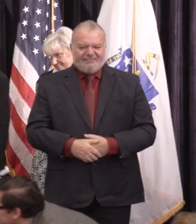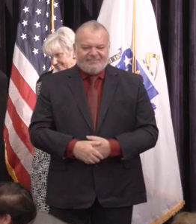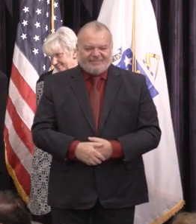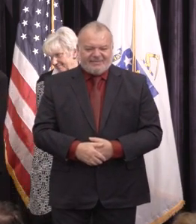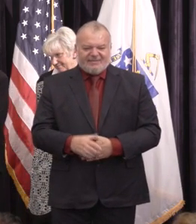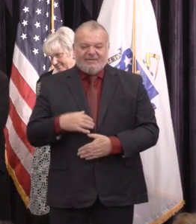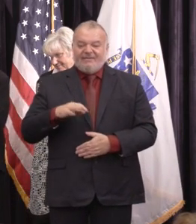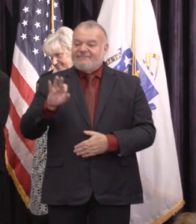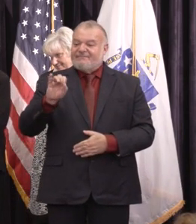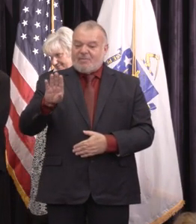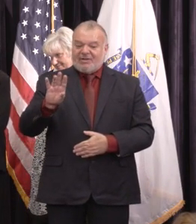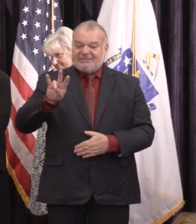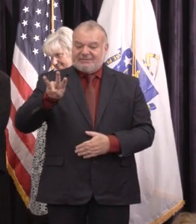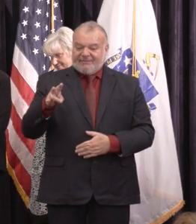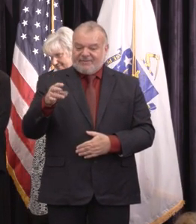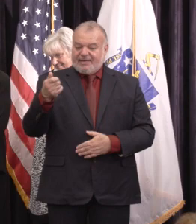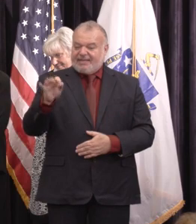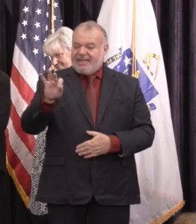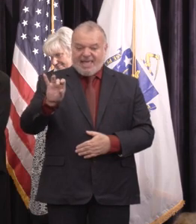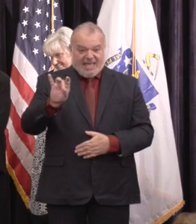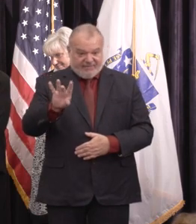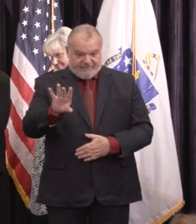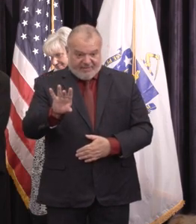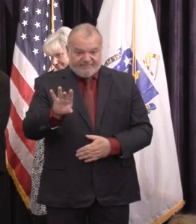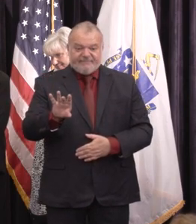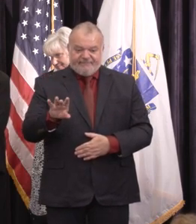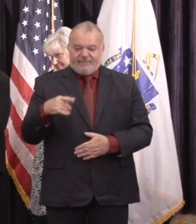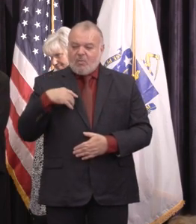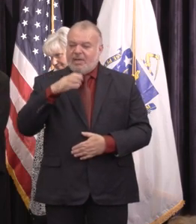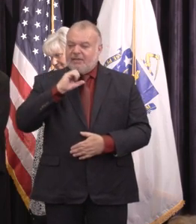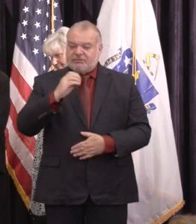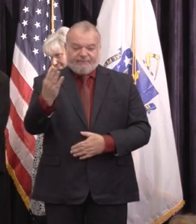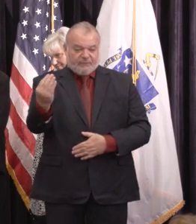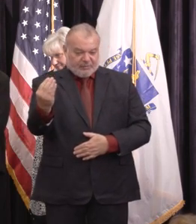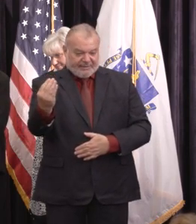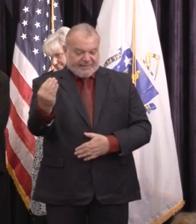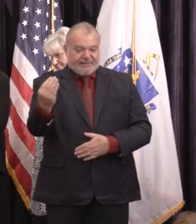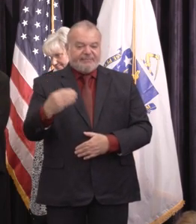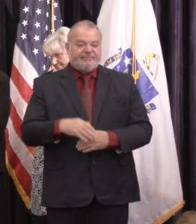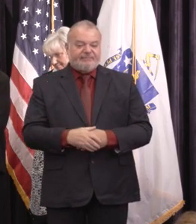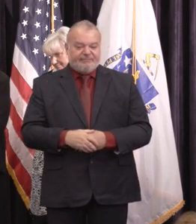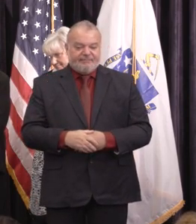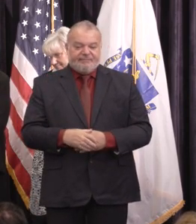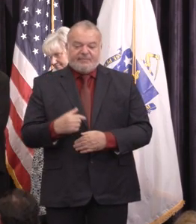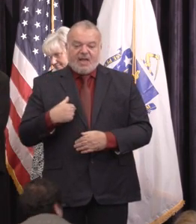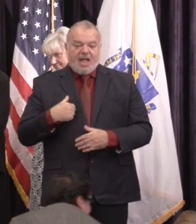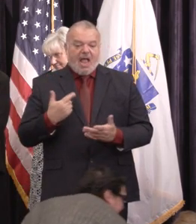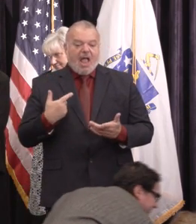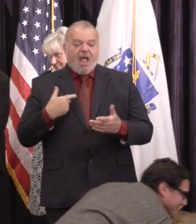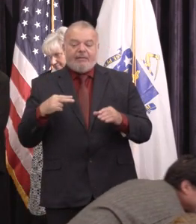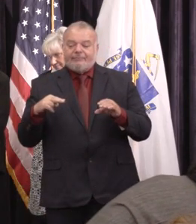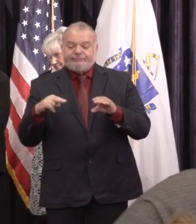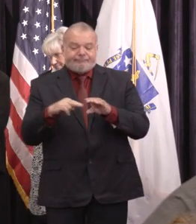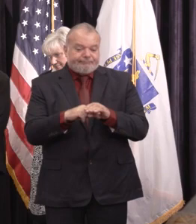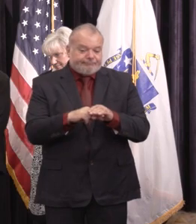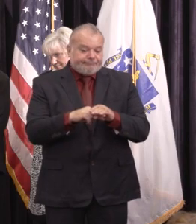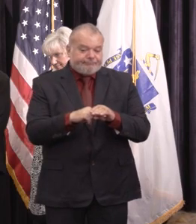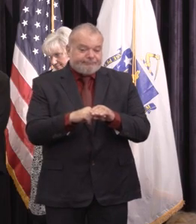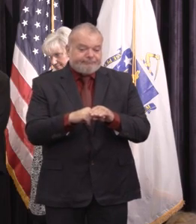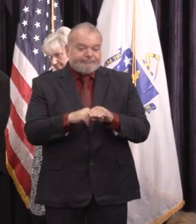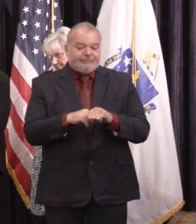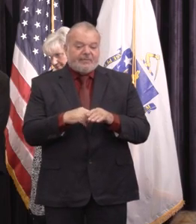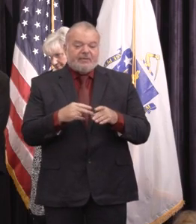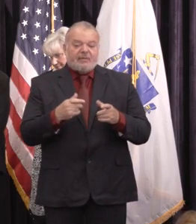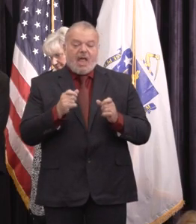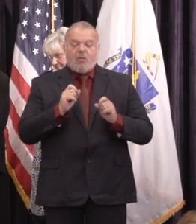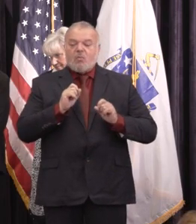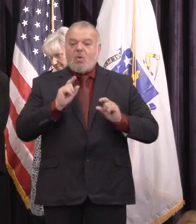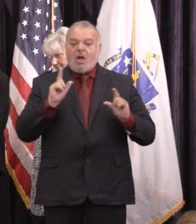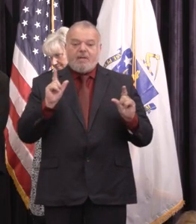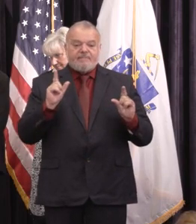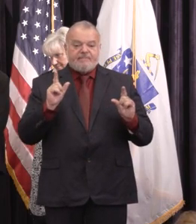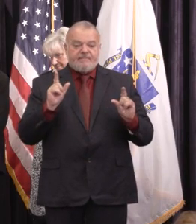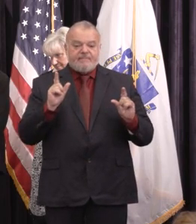at the age of 14 I went to bed like normal folks do and I woke in the morning to sheer panic. To